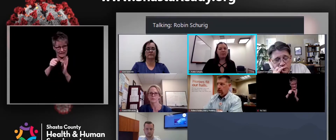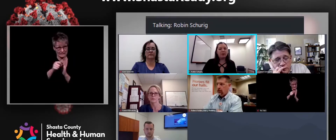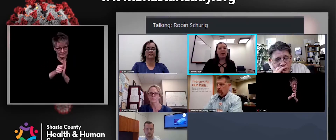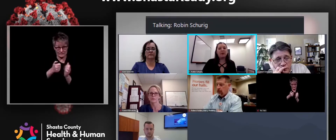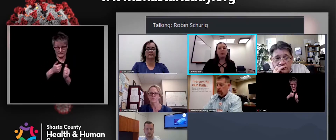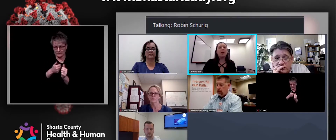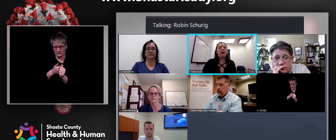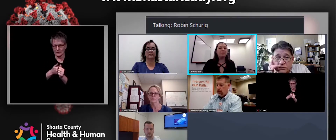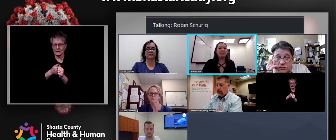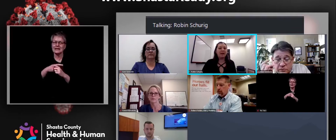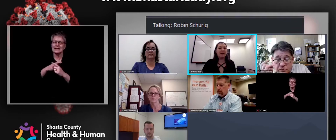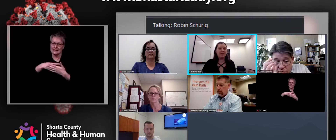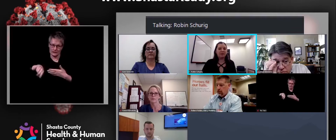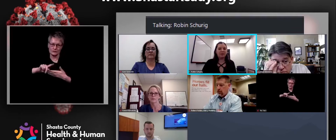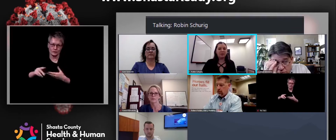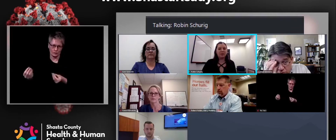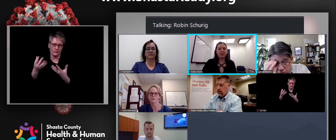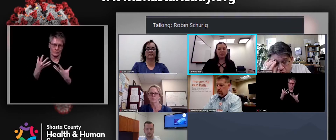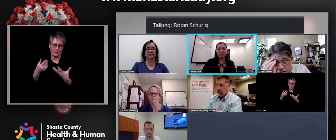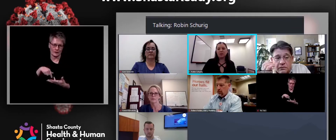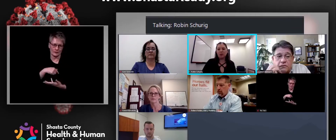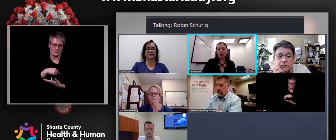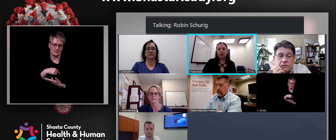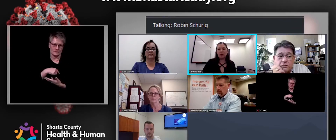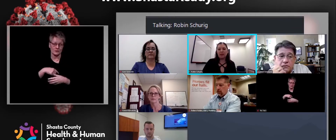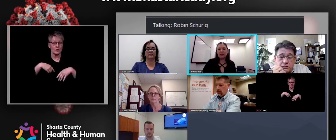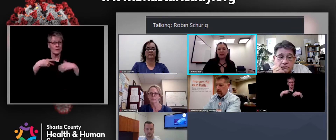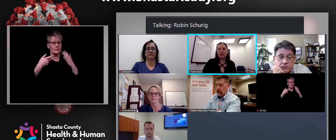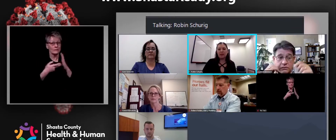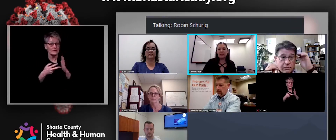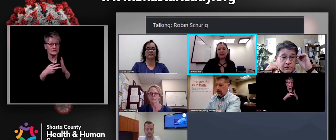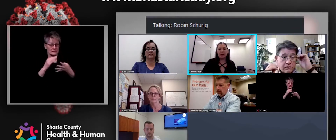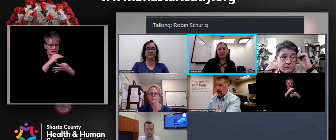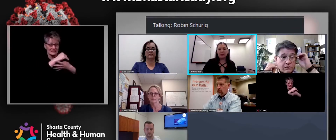tier system, but rather what comes next after the tier system is no longer needed. So we